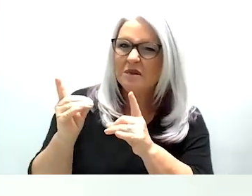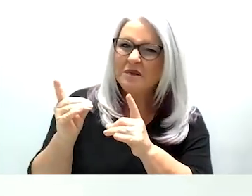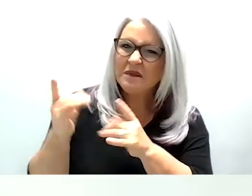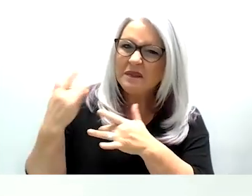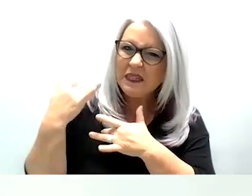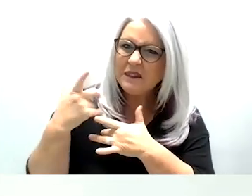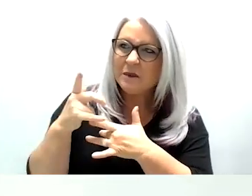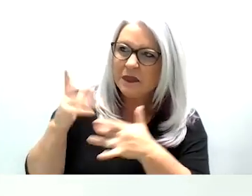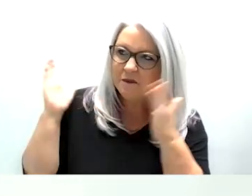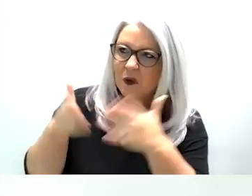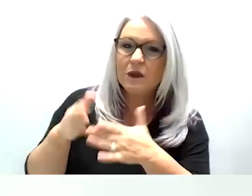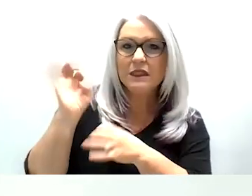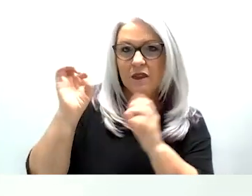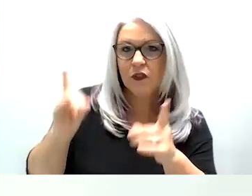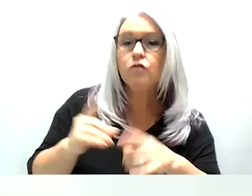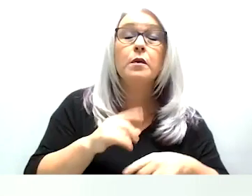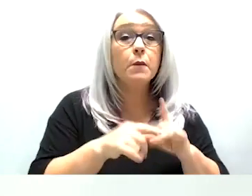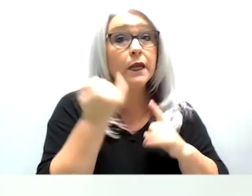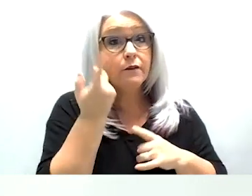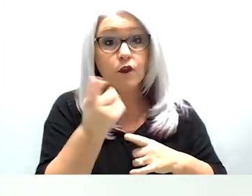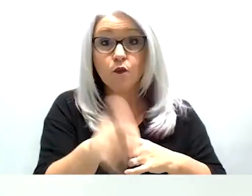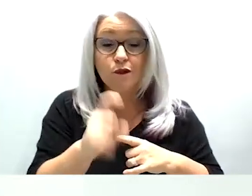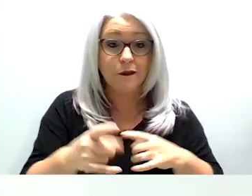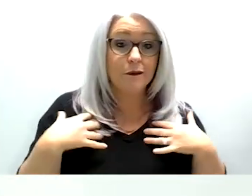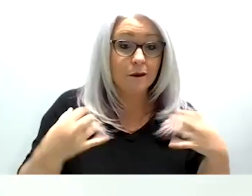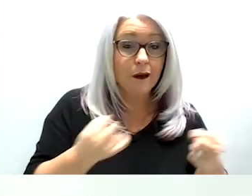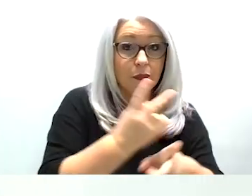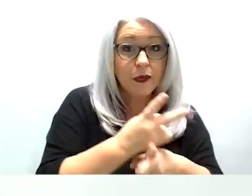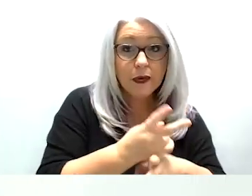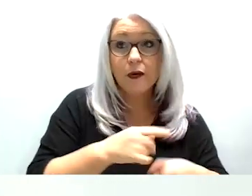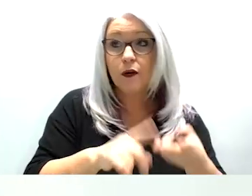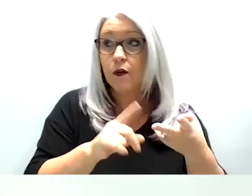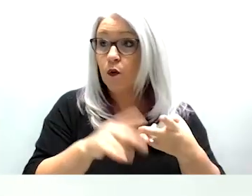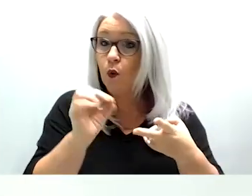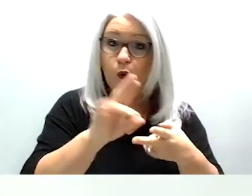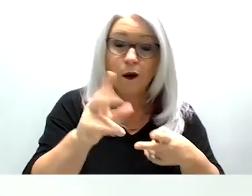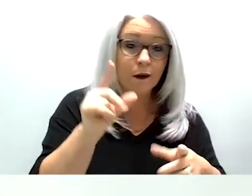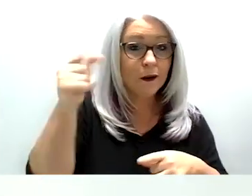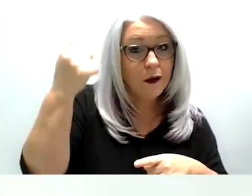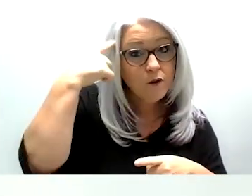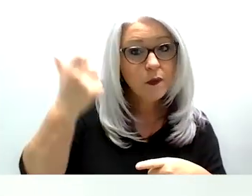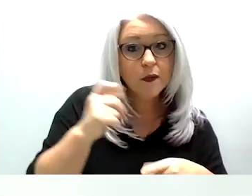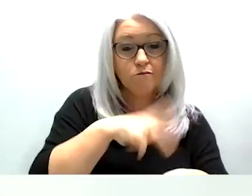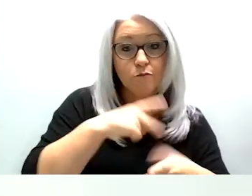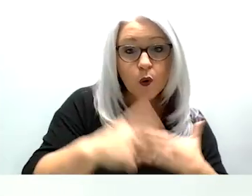your life. If you need accommodations in a healthcare setting or a Government program, or a business that is open to